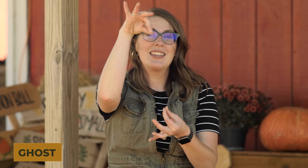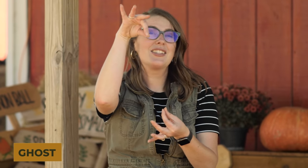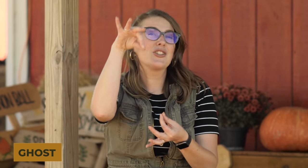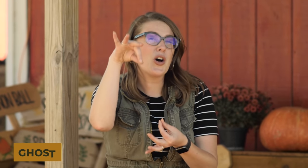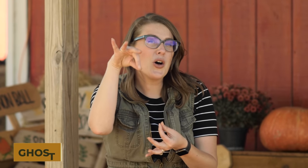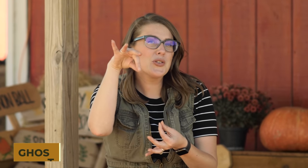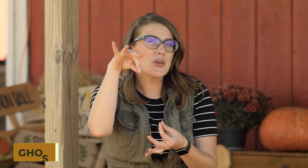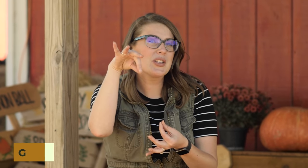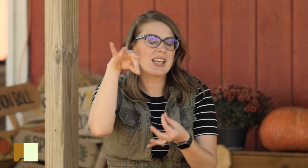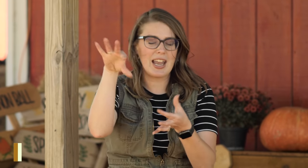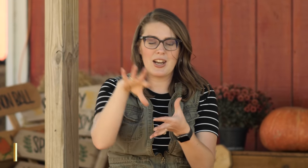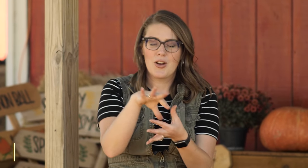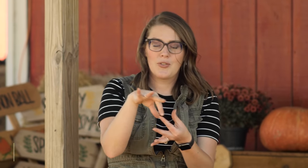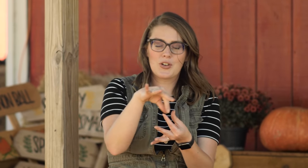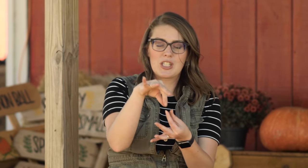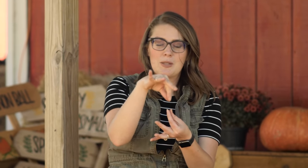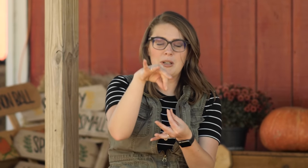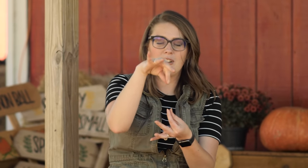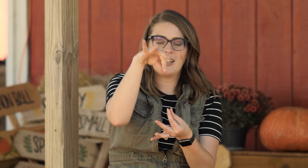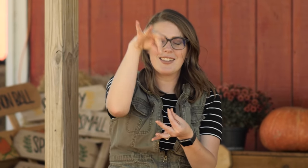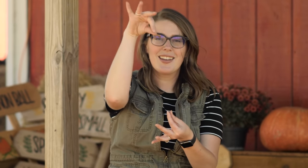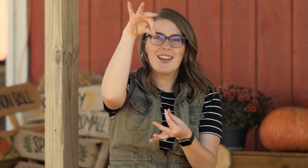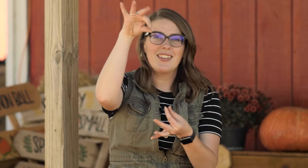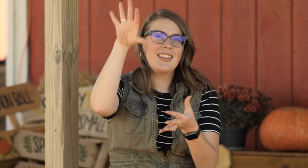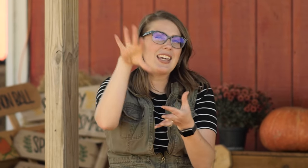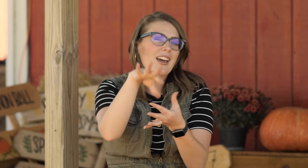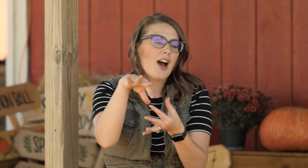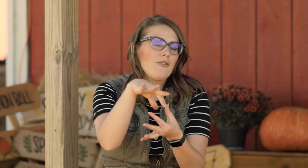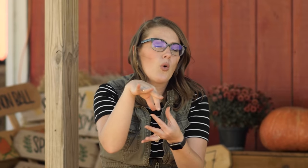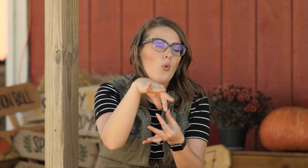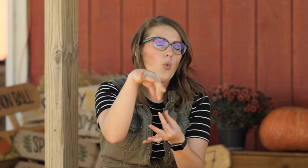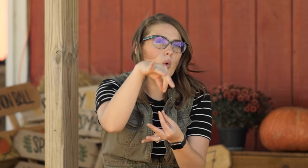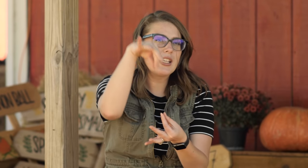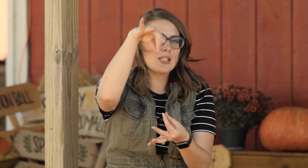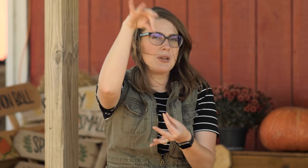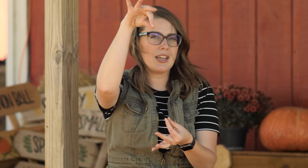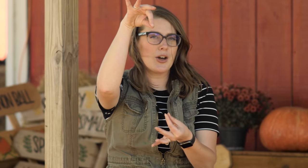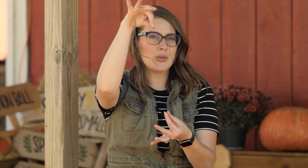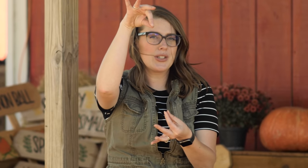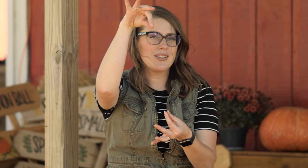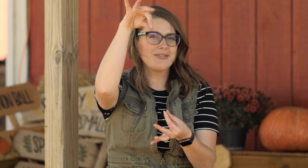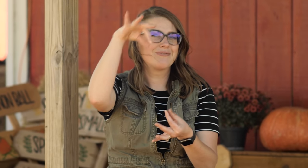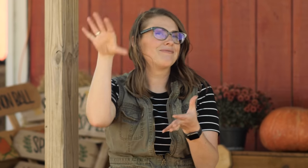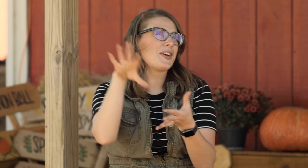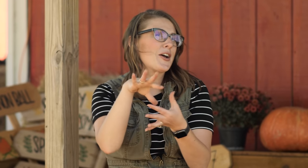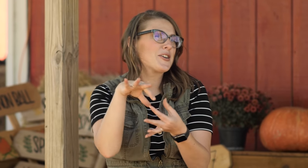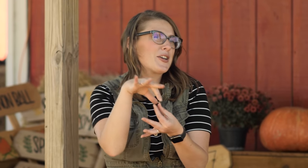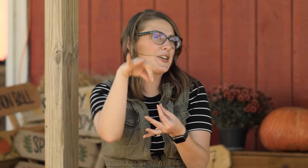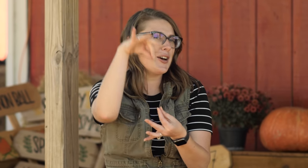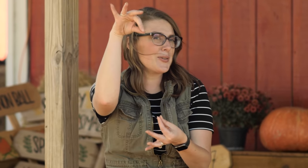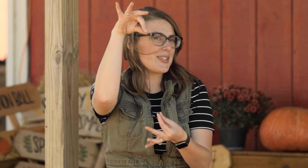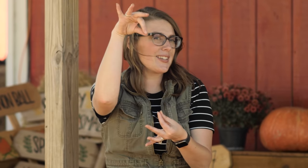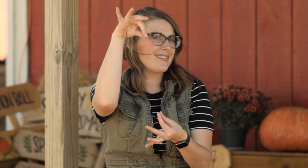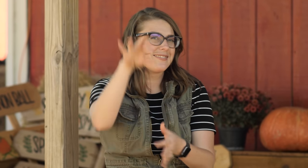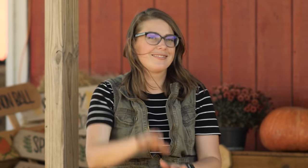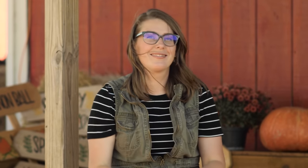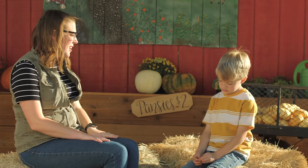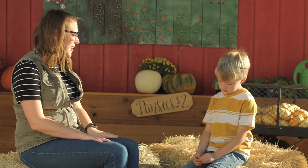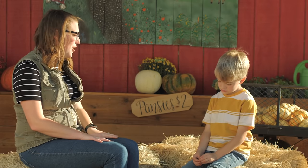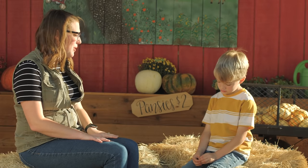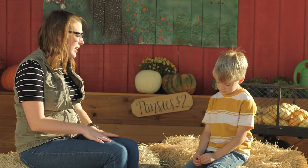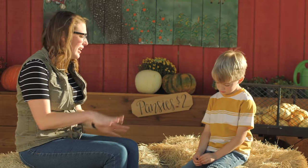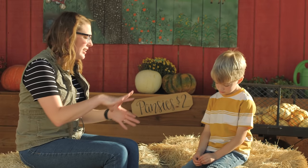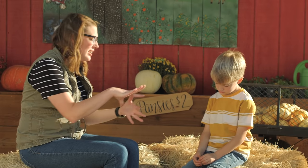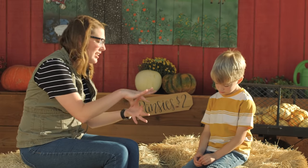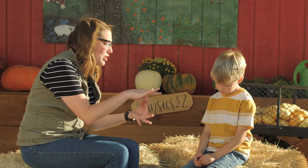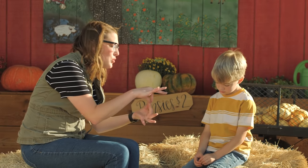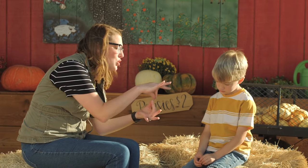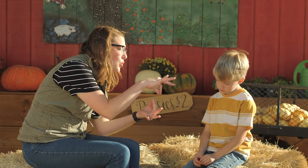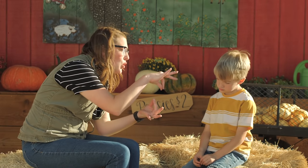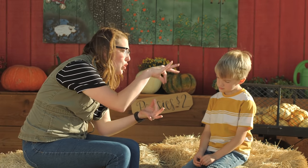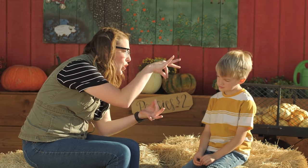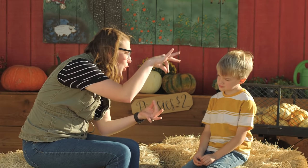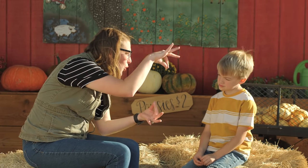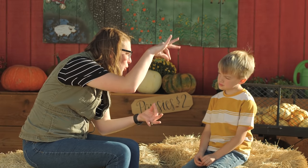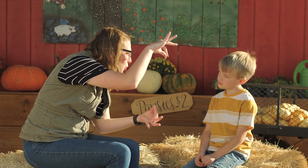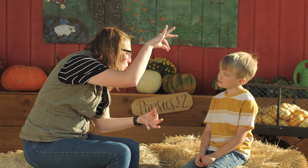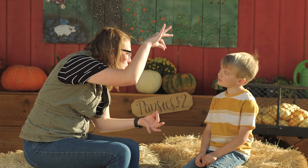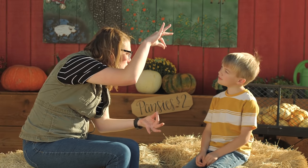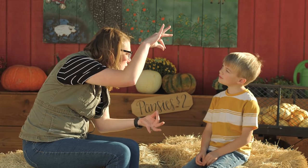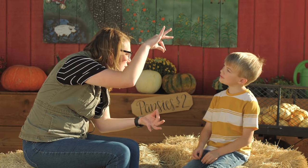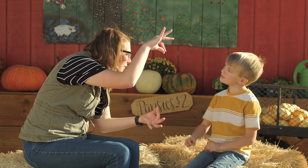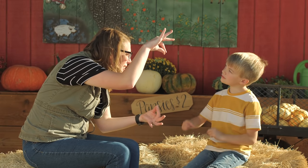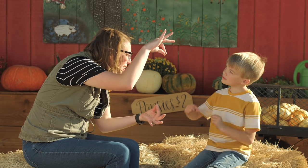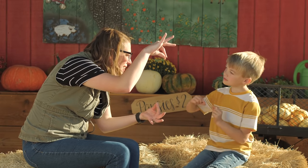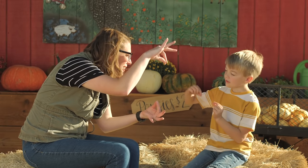this is also the sign for spirit, think of a wispy ghost, 'ghost'. Alright, Lane can you do ghost?